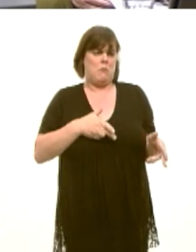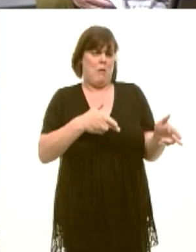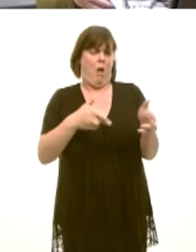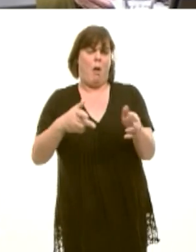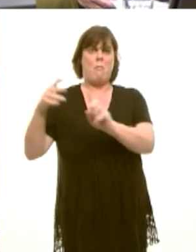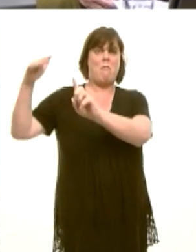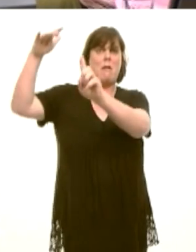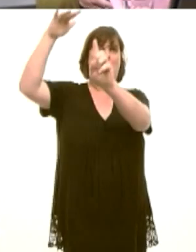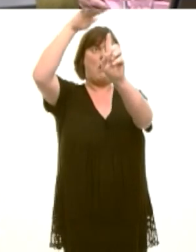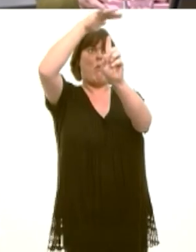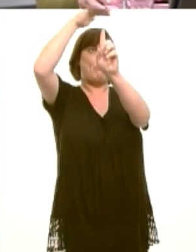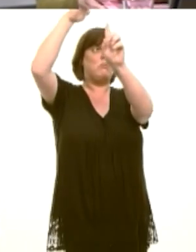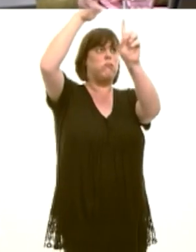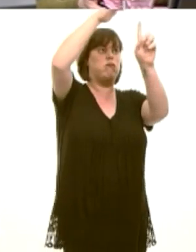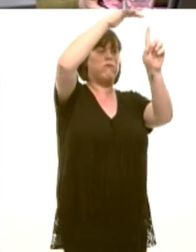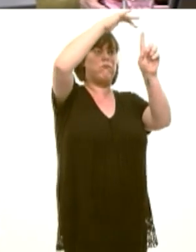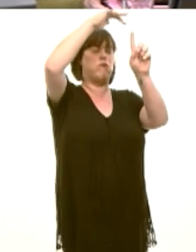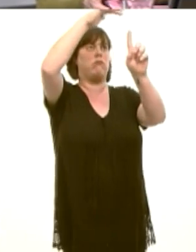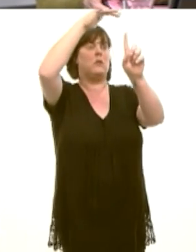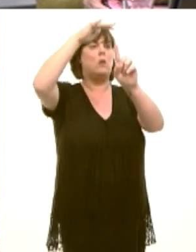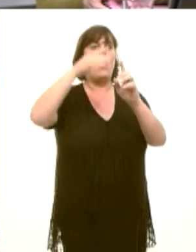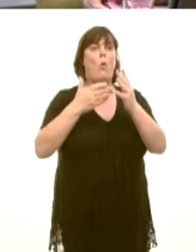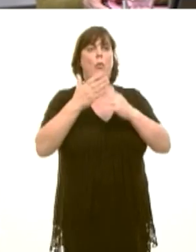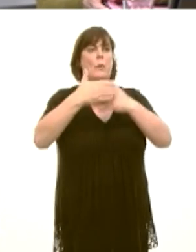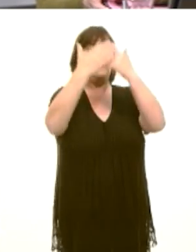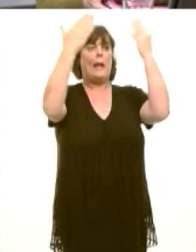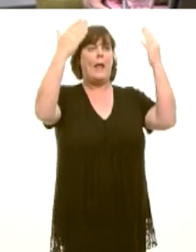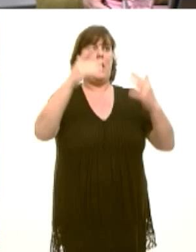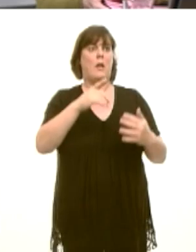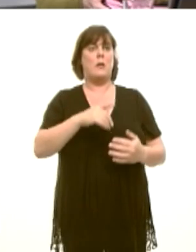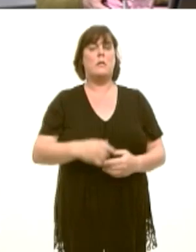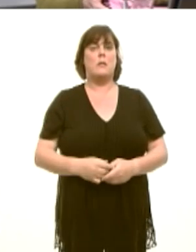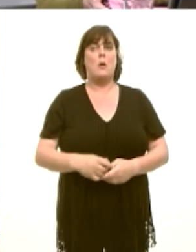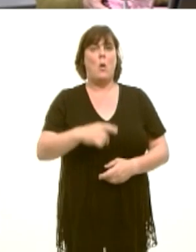in the air throughout the day in Belfast, and in order to cross the border you had to